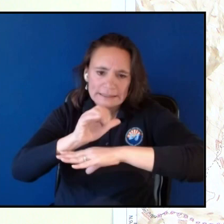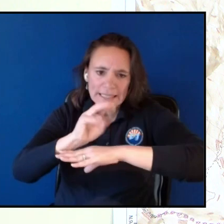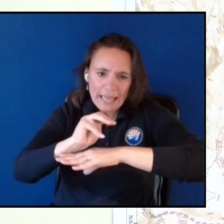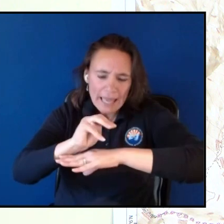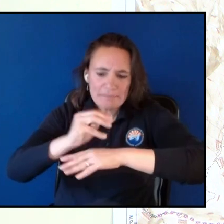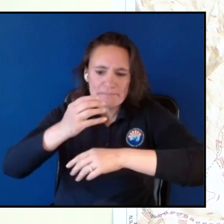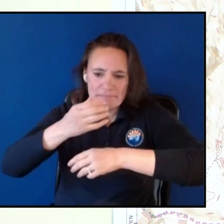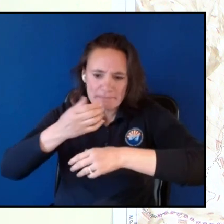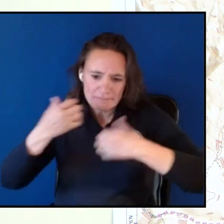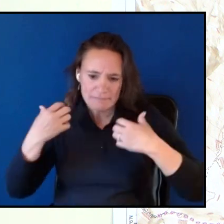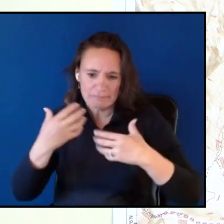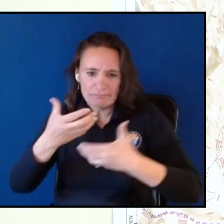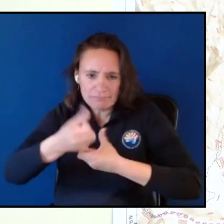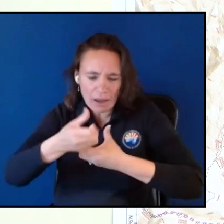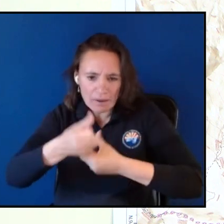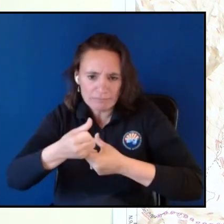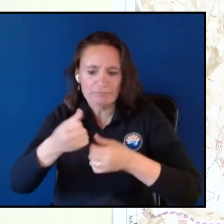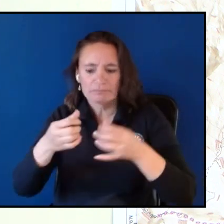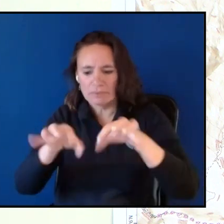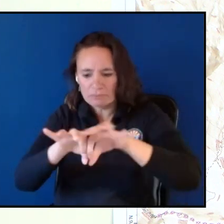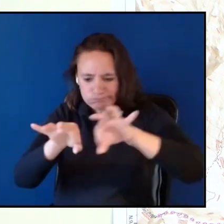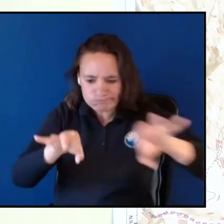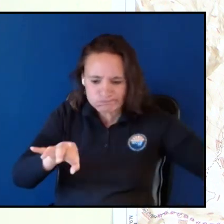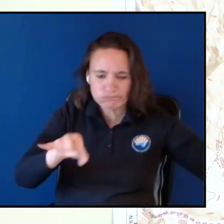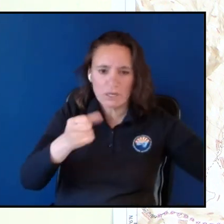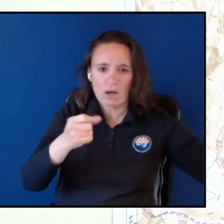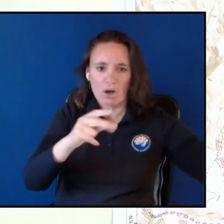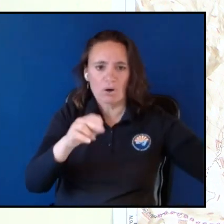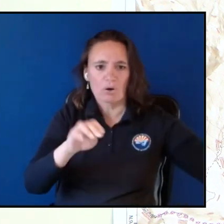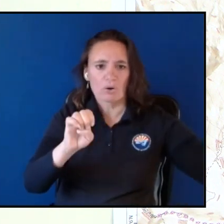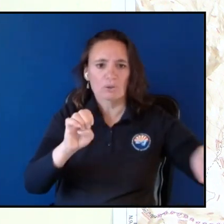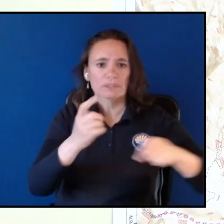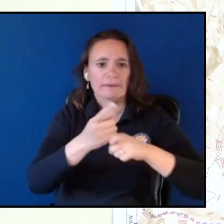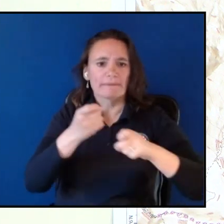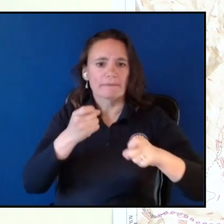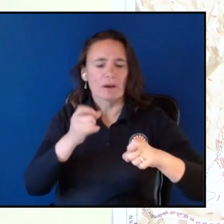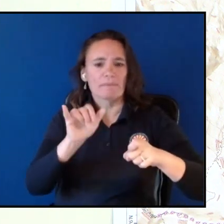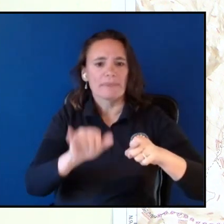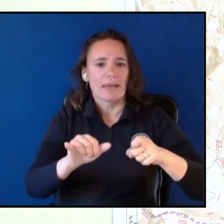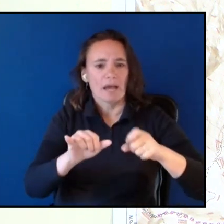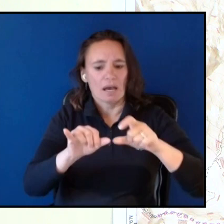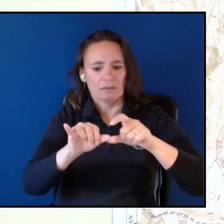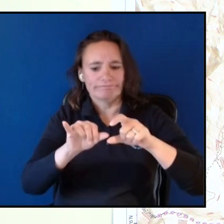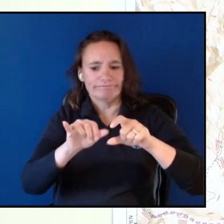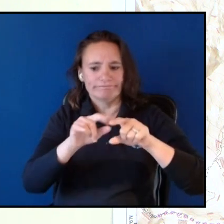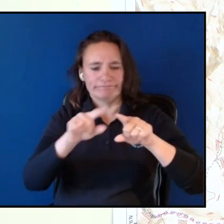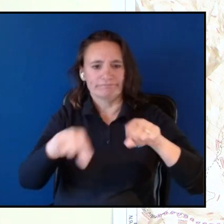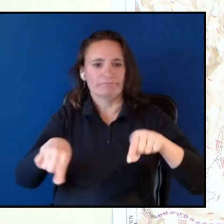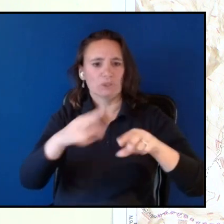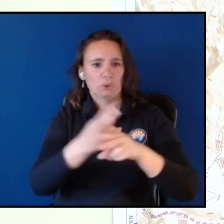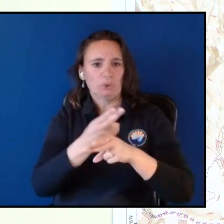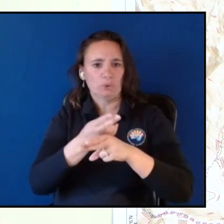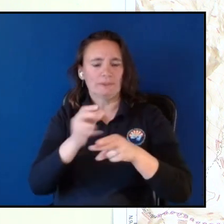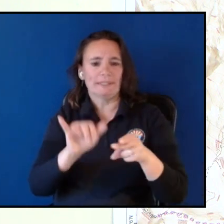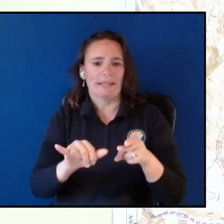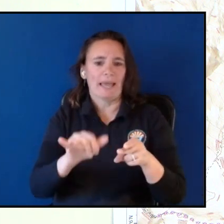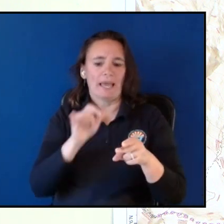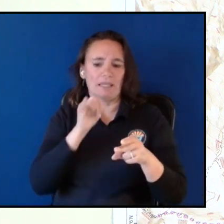off of those pumps and use those hose lines to be able to extinguish the fire's edge. The other